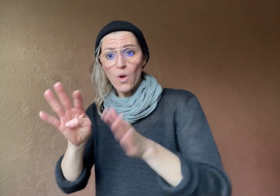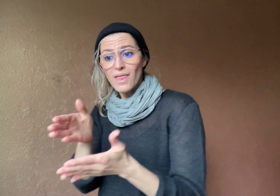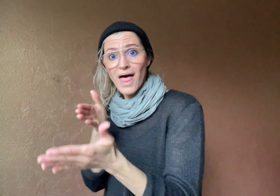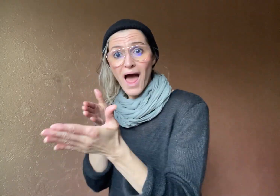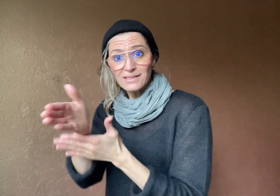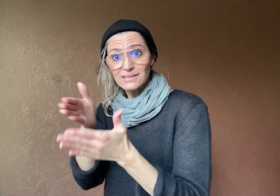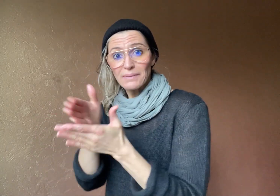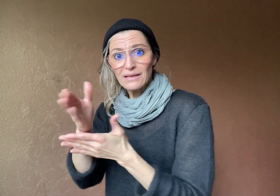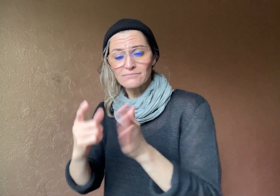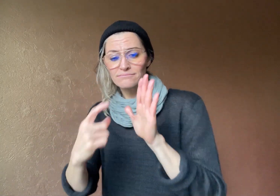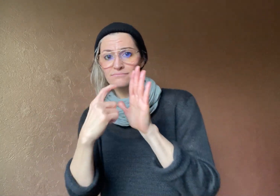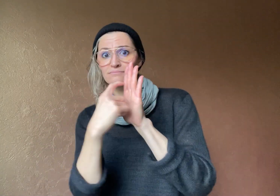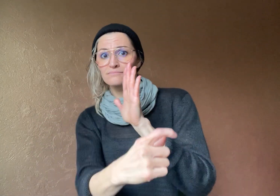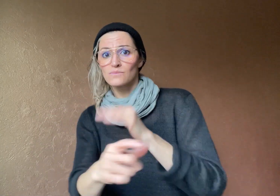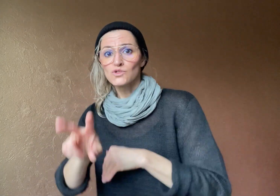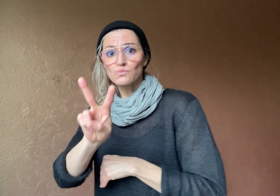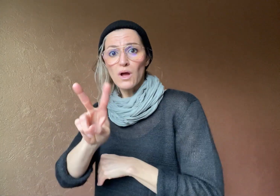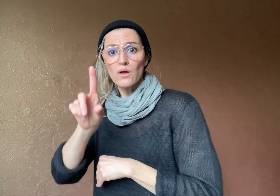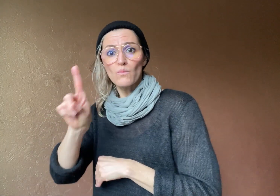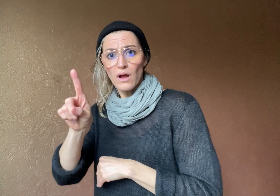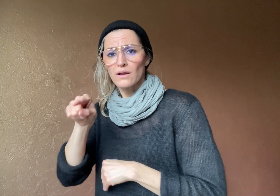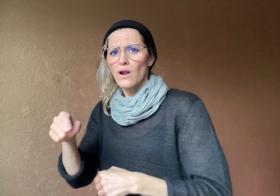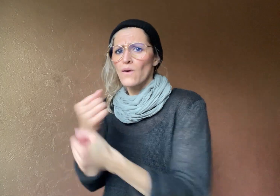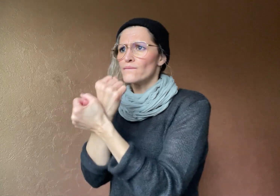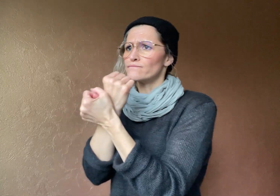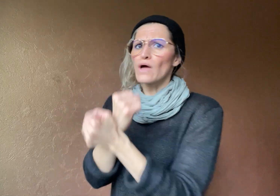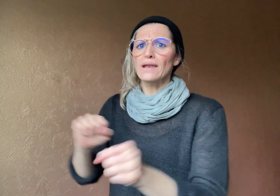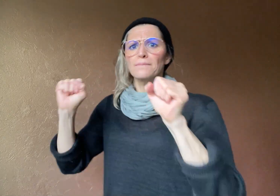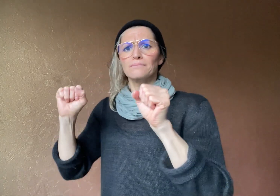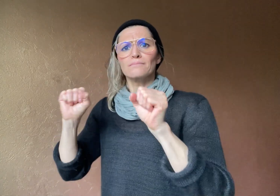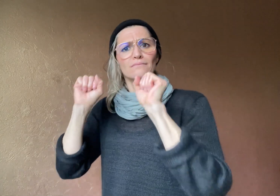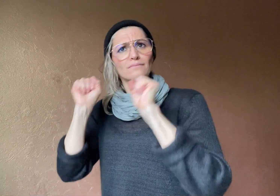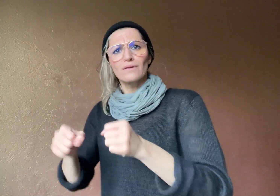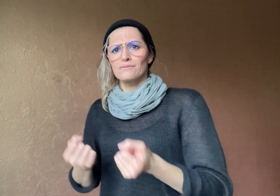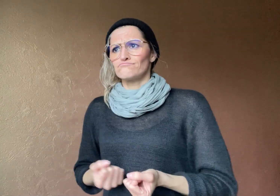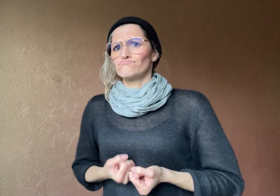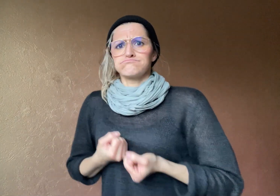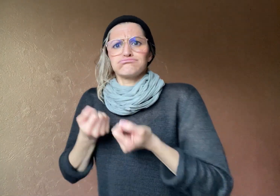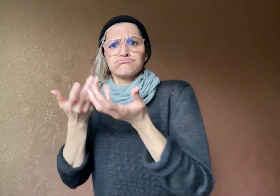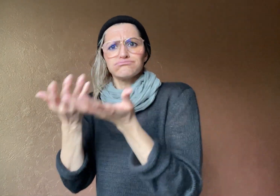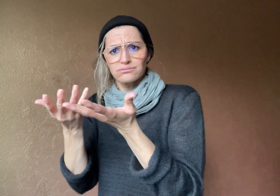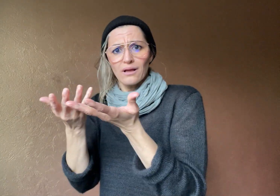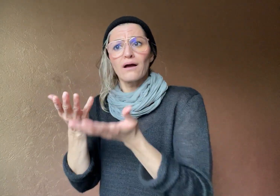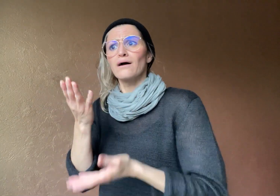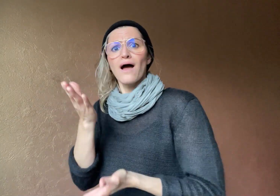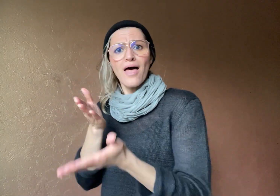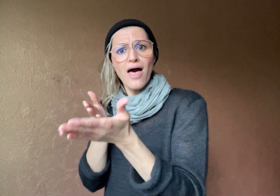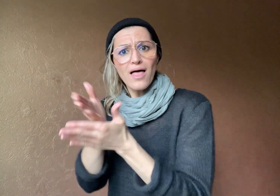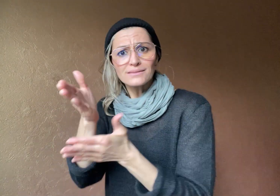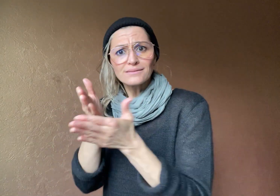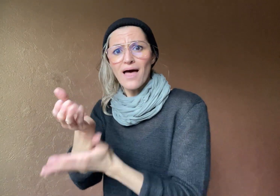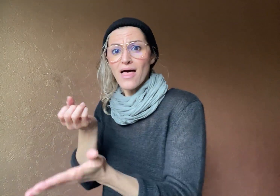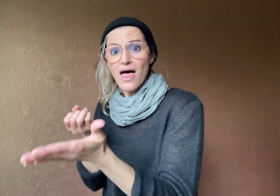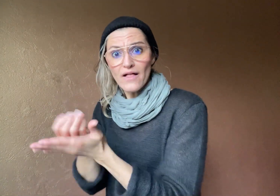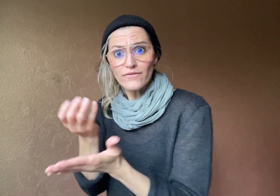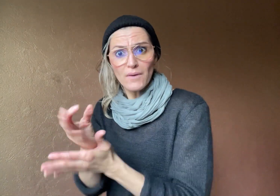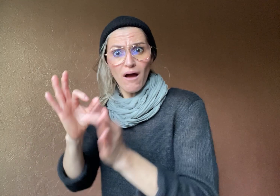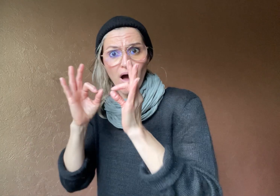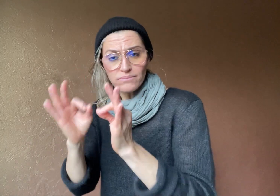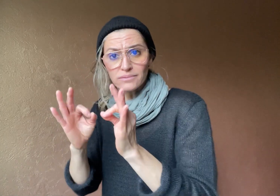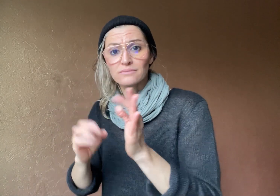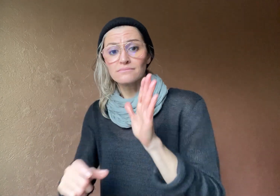21 on freedom of expression and access to information,